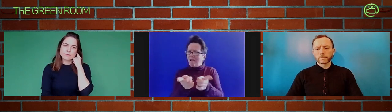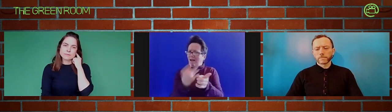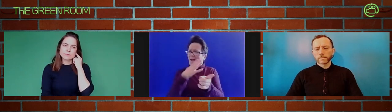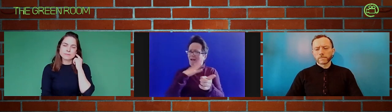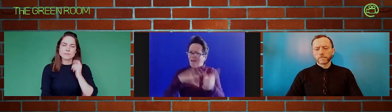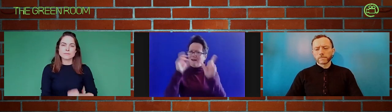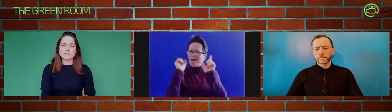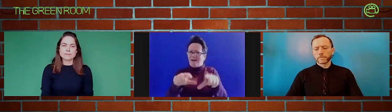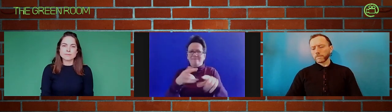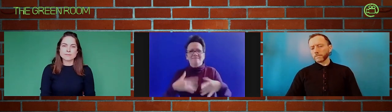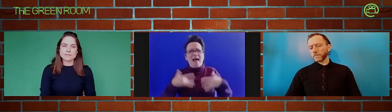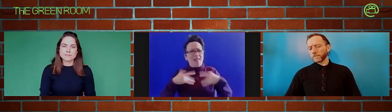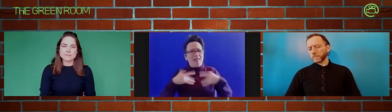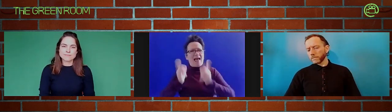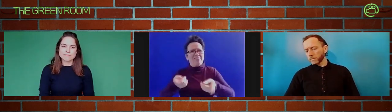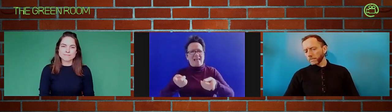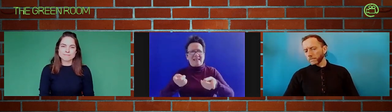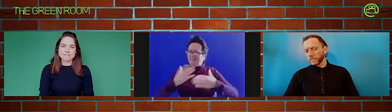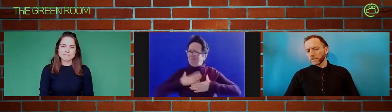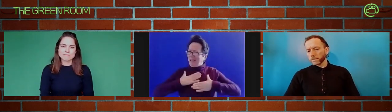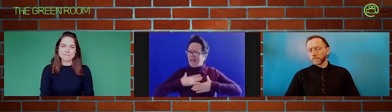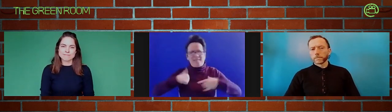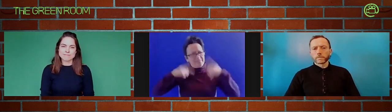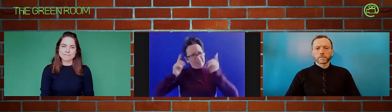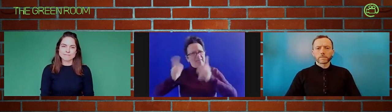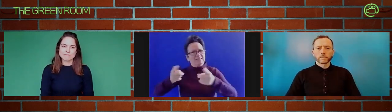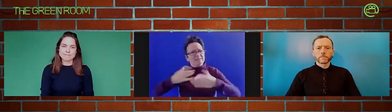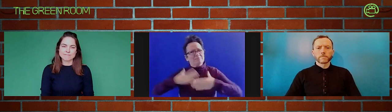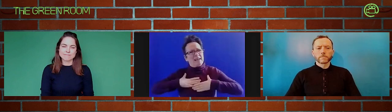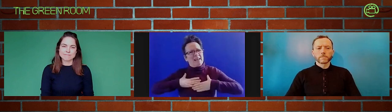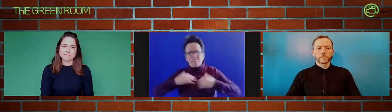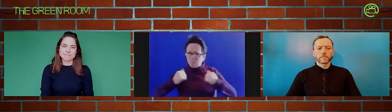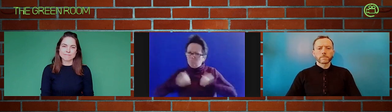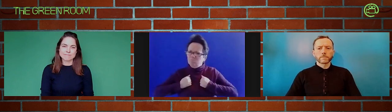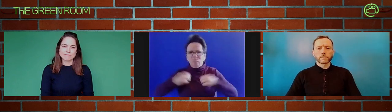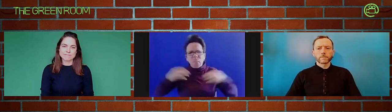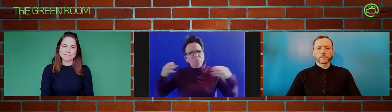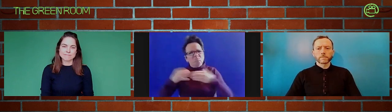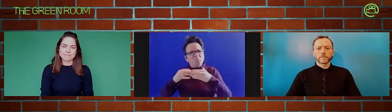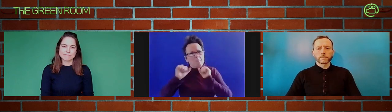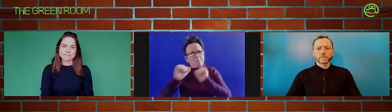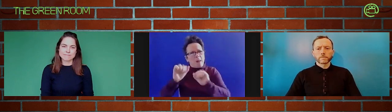I don't really know where I fit into it I found my people. So ever since that point I've kind of